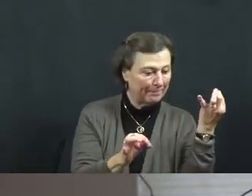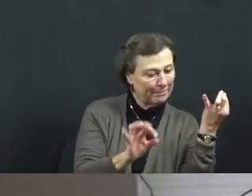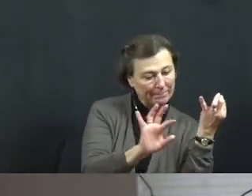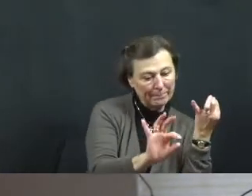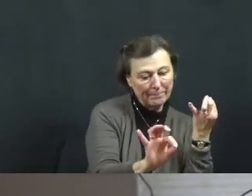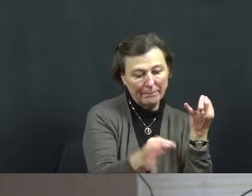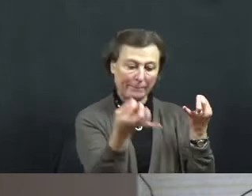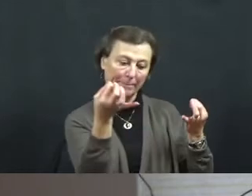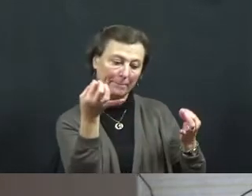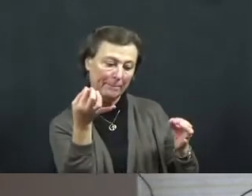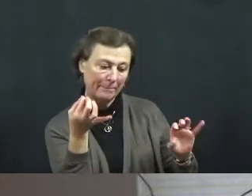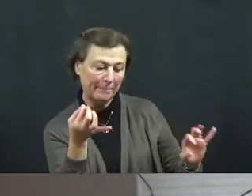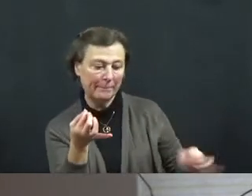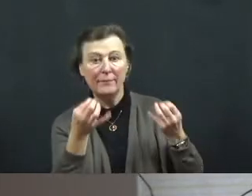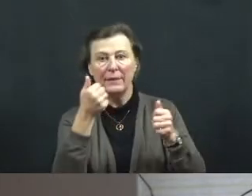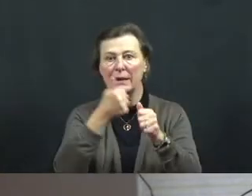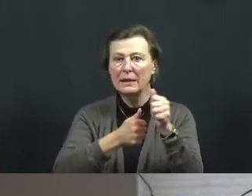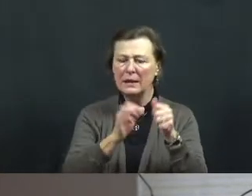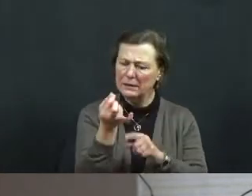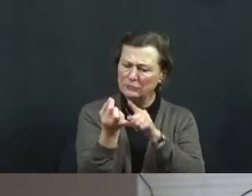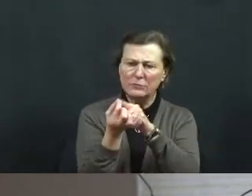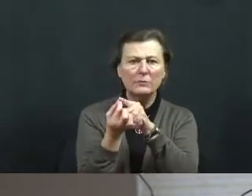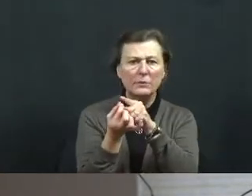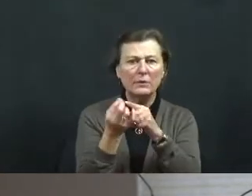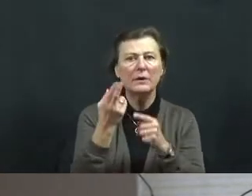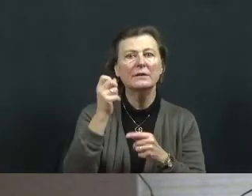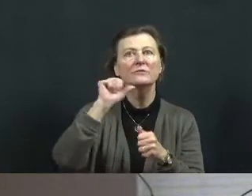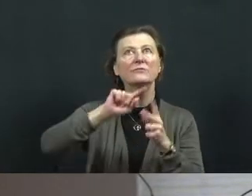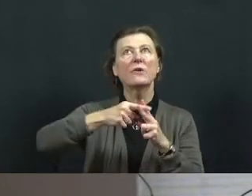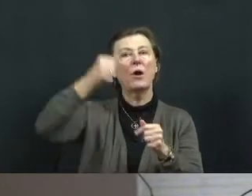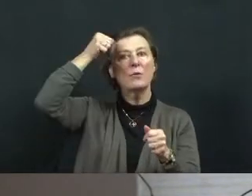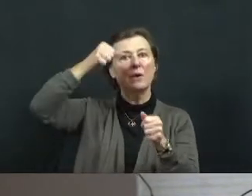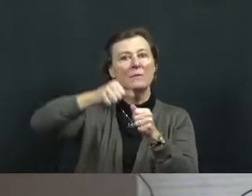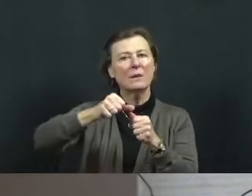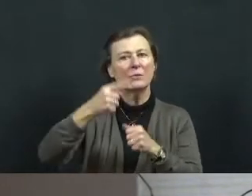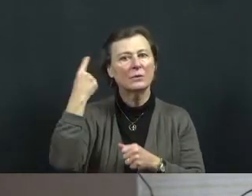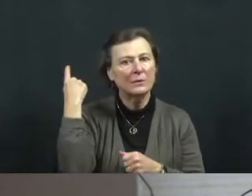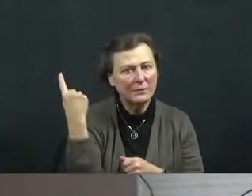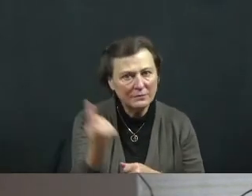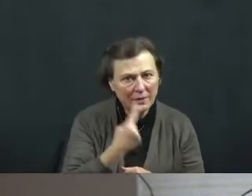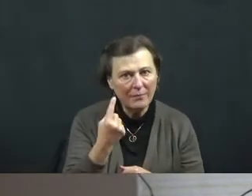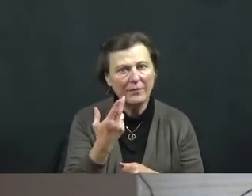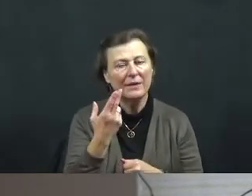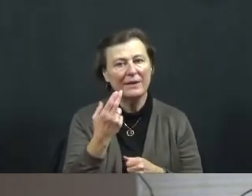With each kernel, he remembered a thought of something that he was thankful for in his